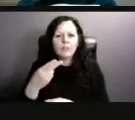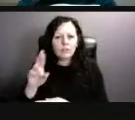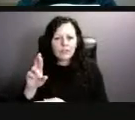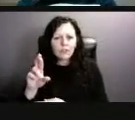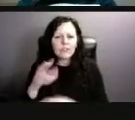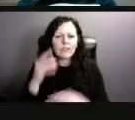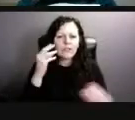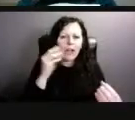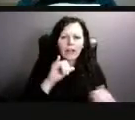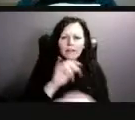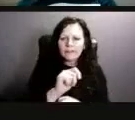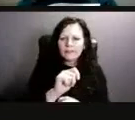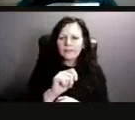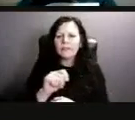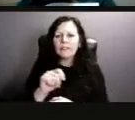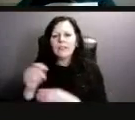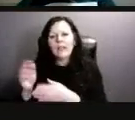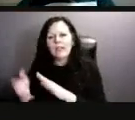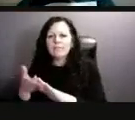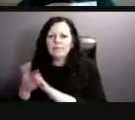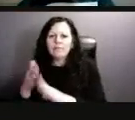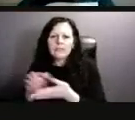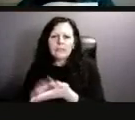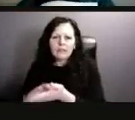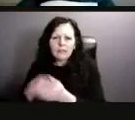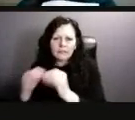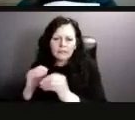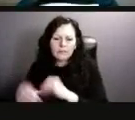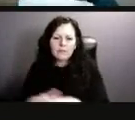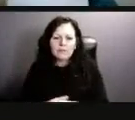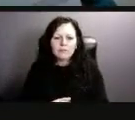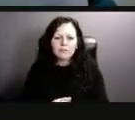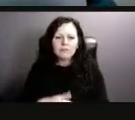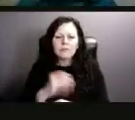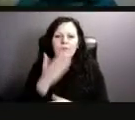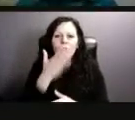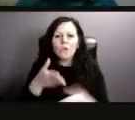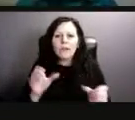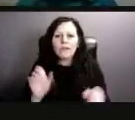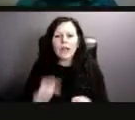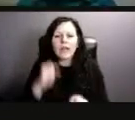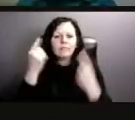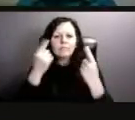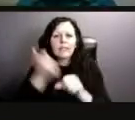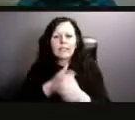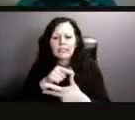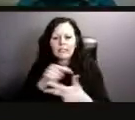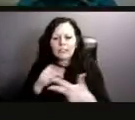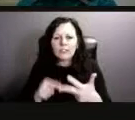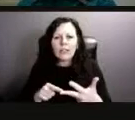OTHER PARTS OF THE GOVERNMENT